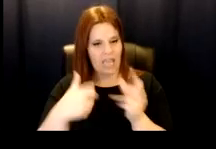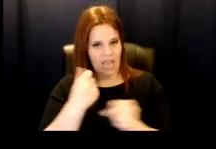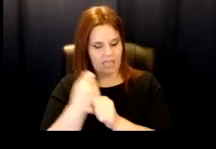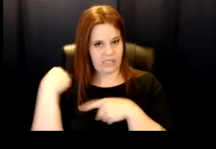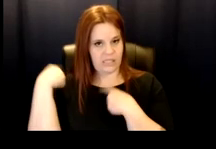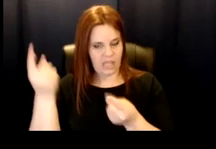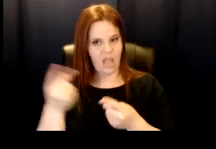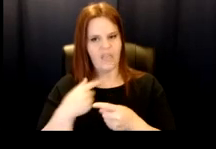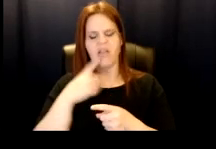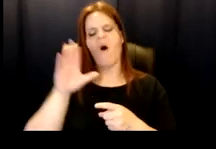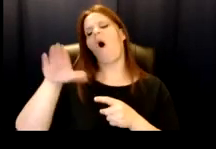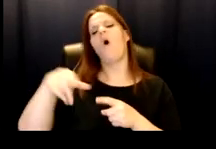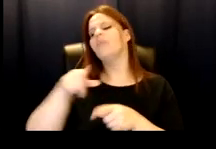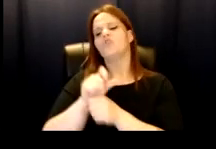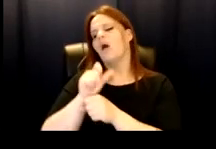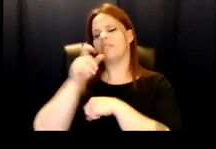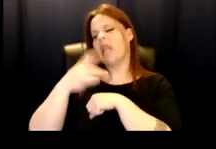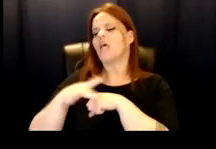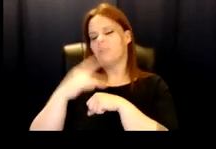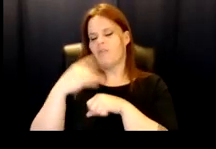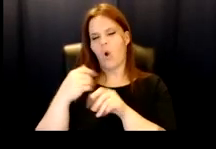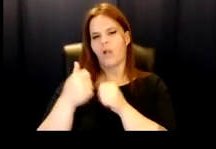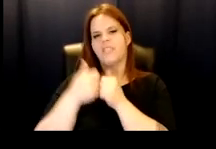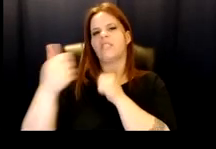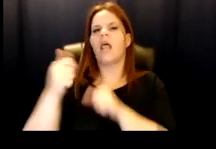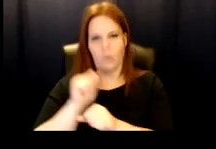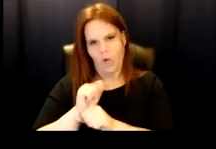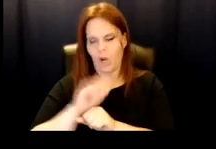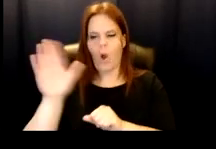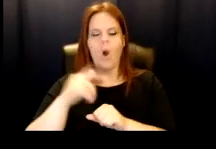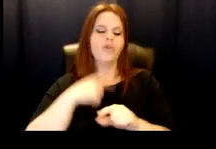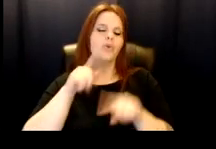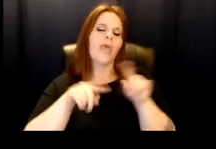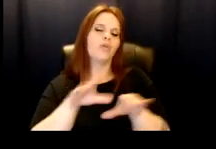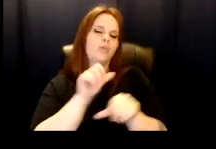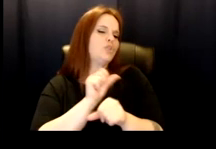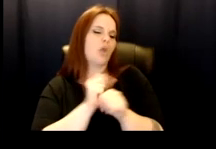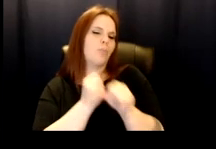job is ineligible for telework or this position can't be performed remotely. There are very